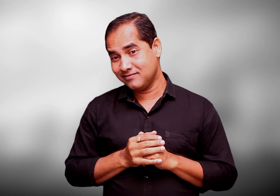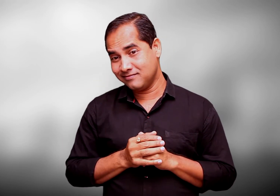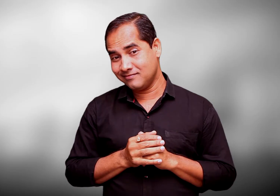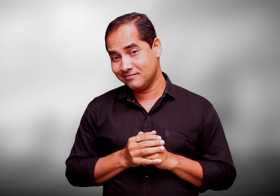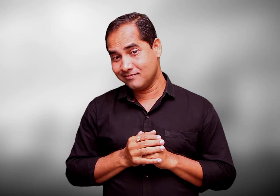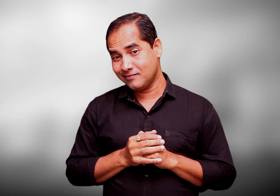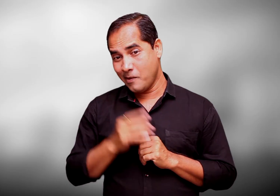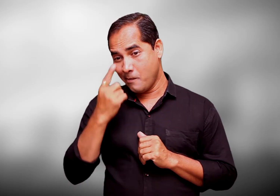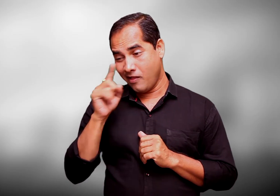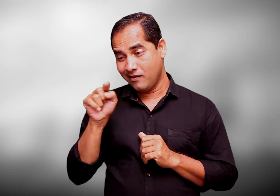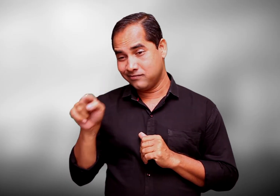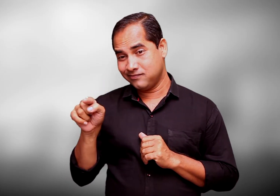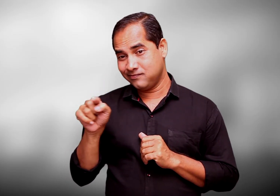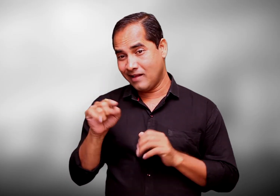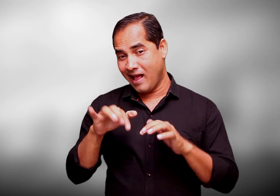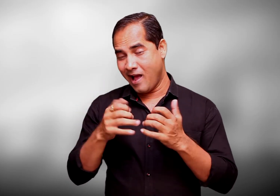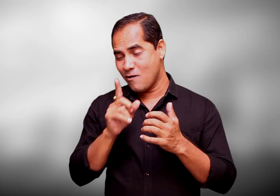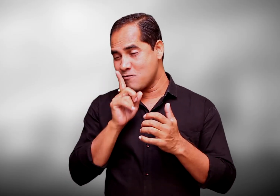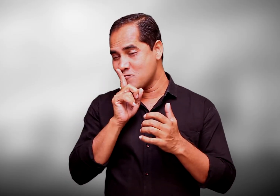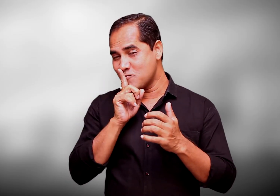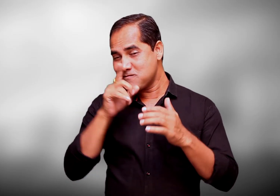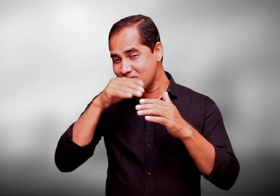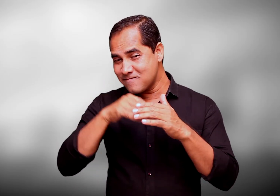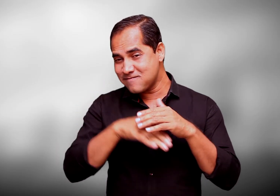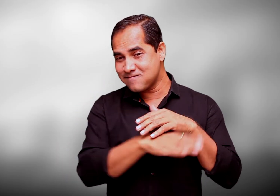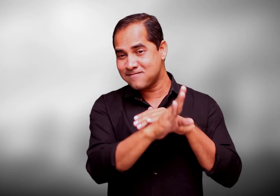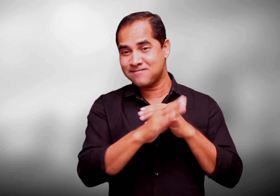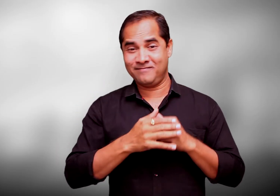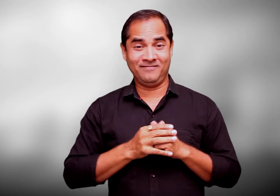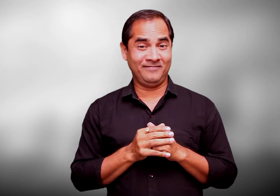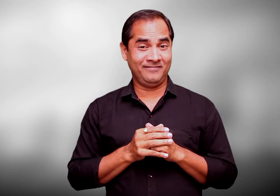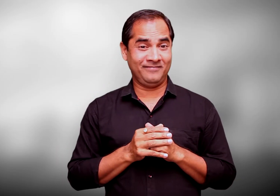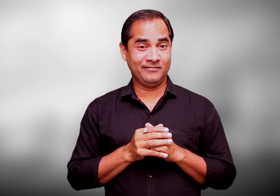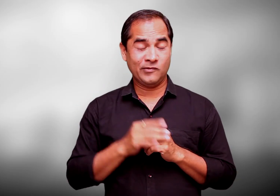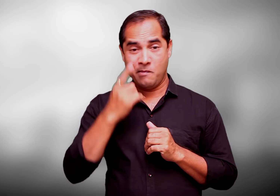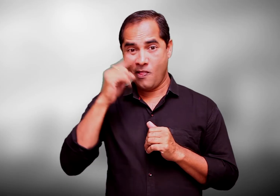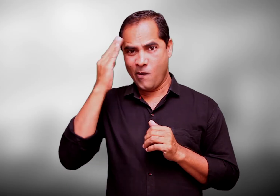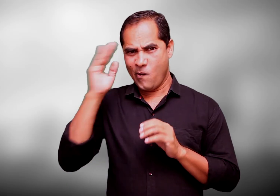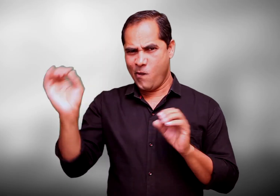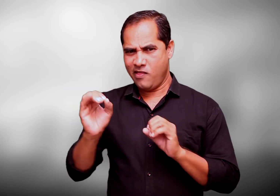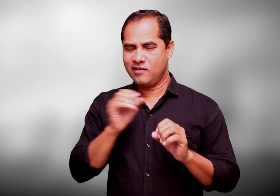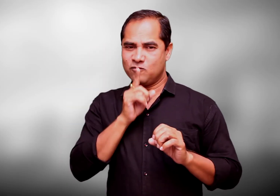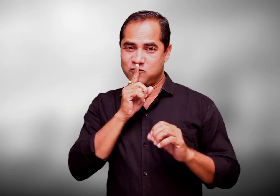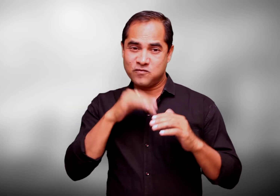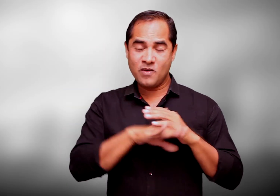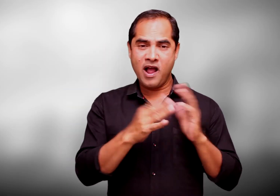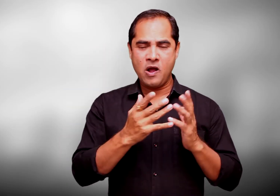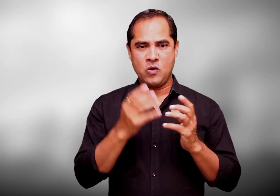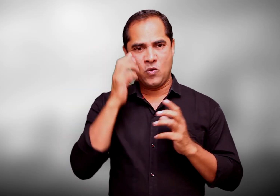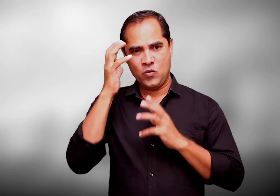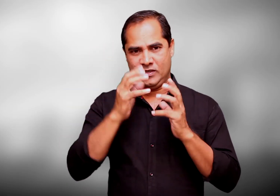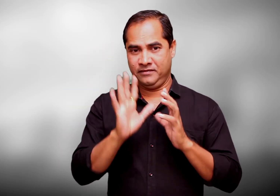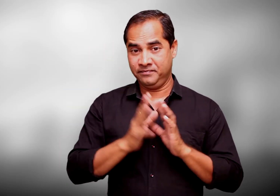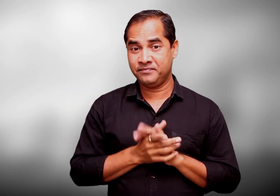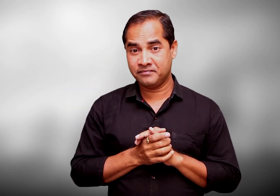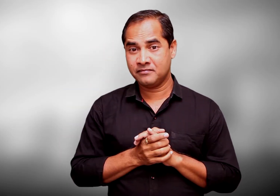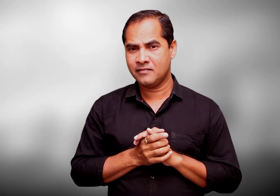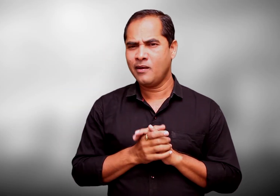her next problem was, how to slip out of the house, without her mother's knowledge.